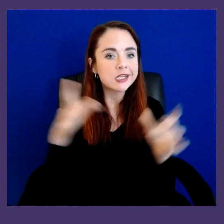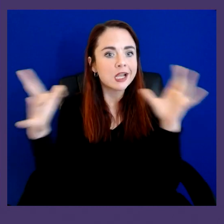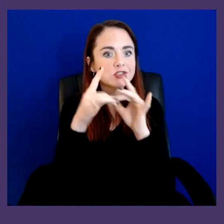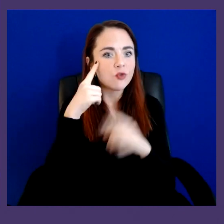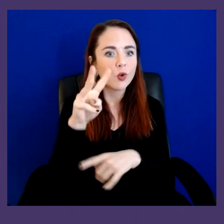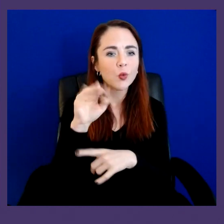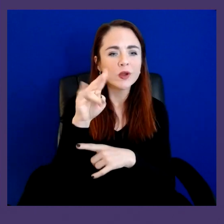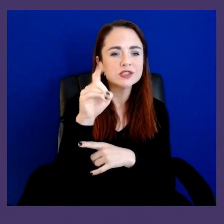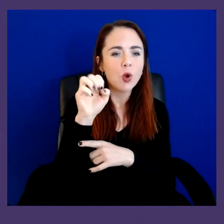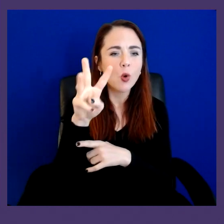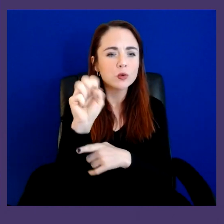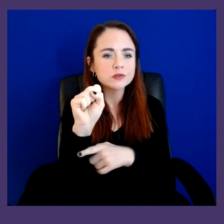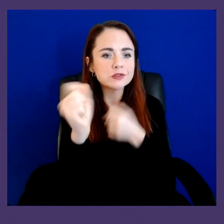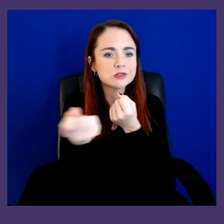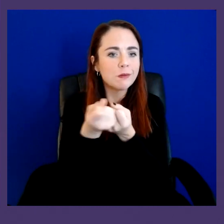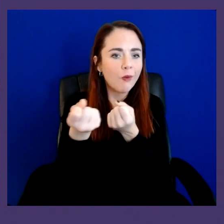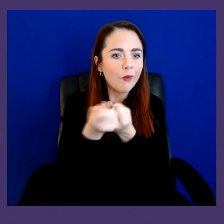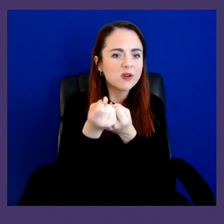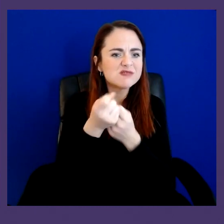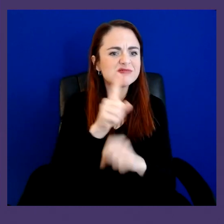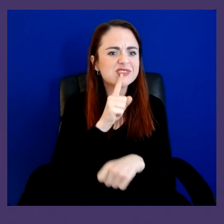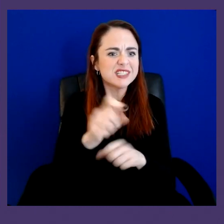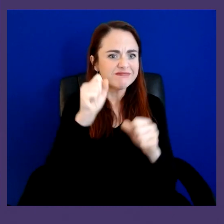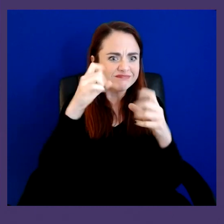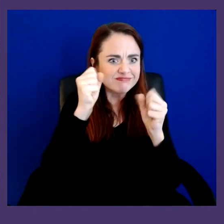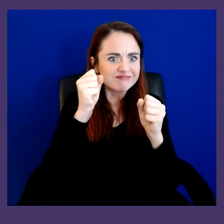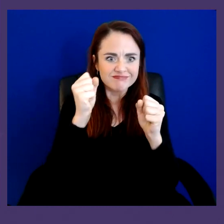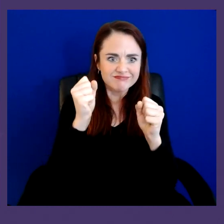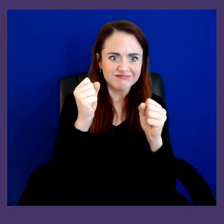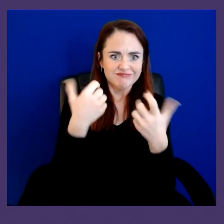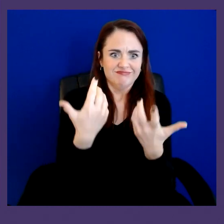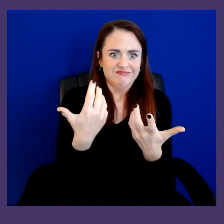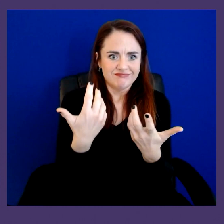This has really been incredible in terms of getting things to work.